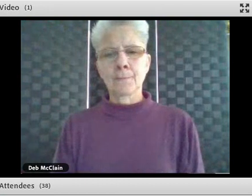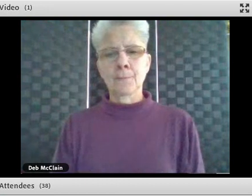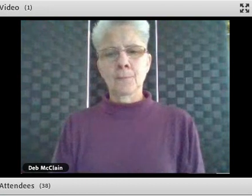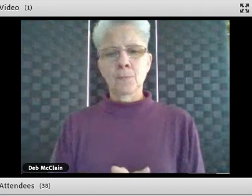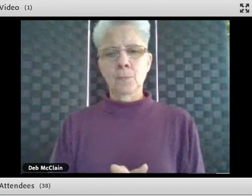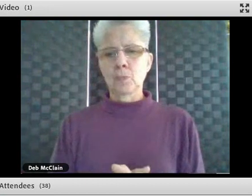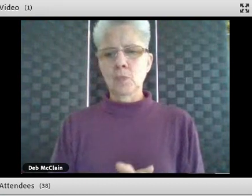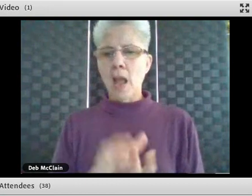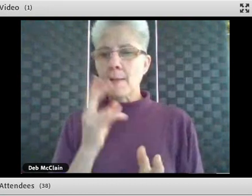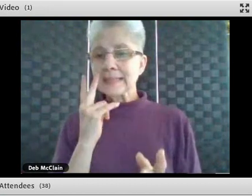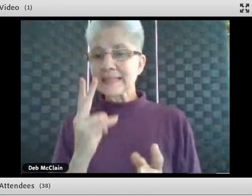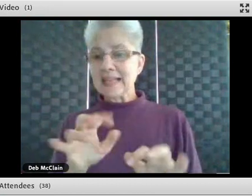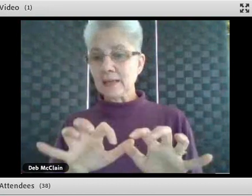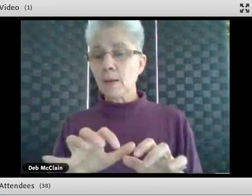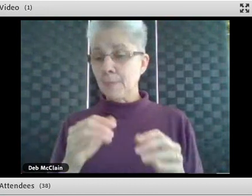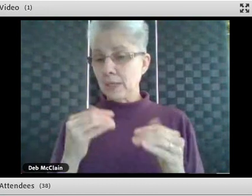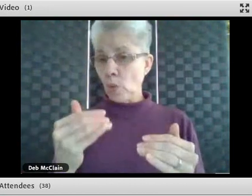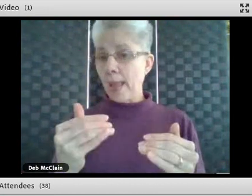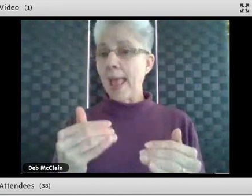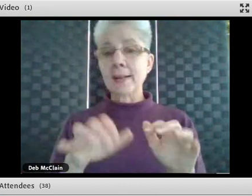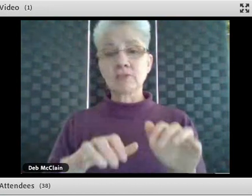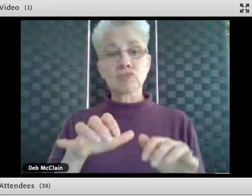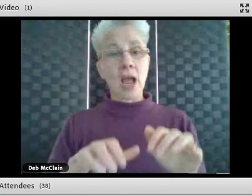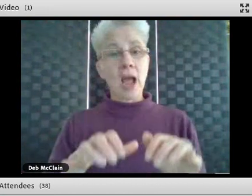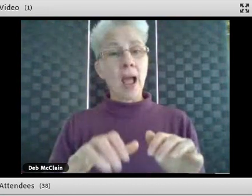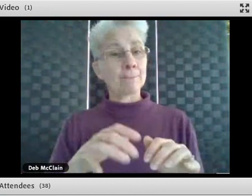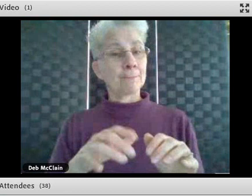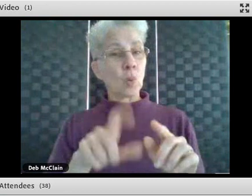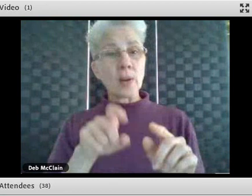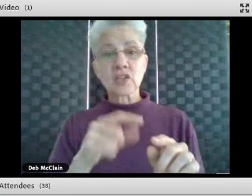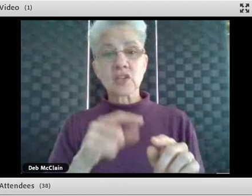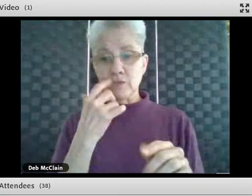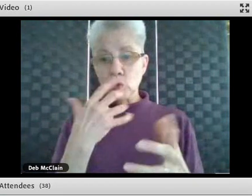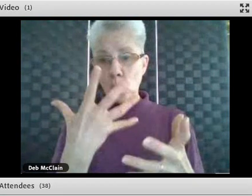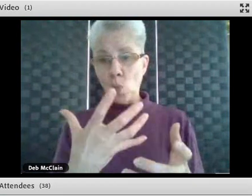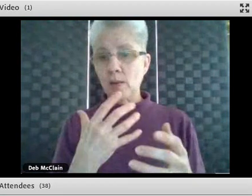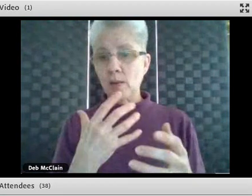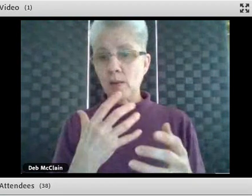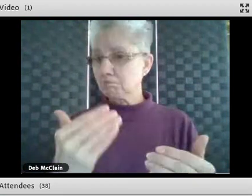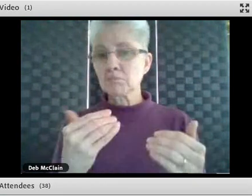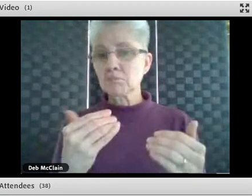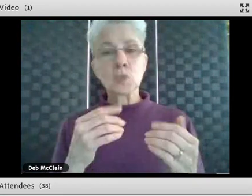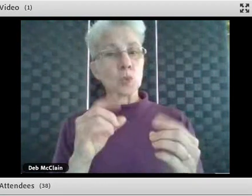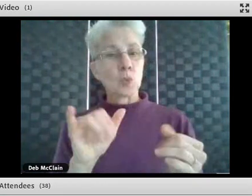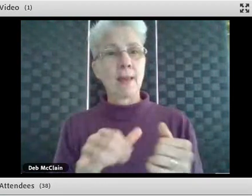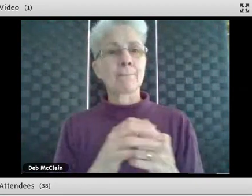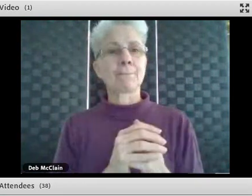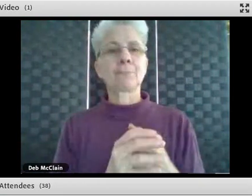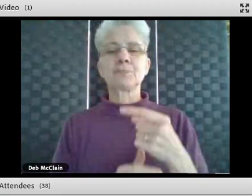Not seeing it, but feel free to jump in if you decide to type any questions. So, all right.